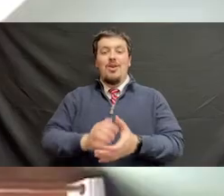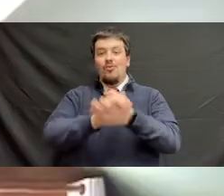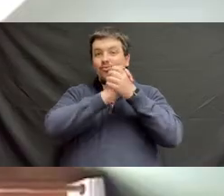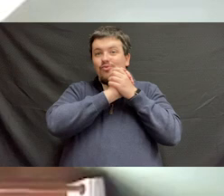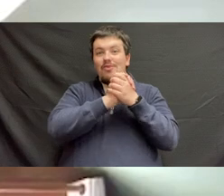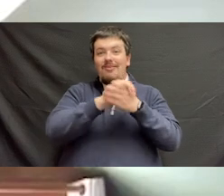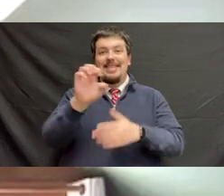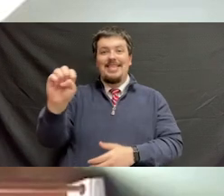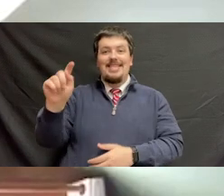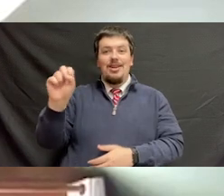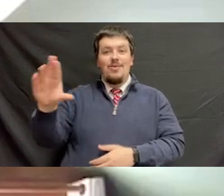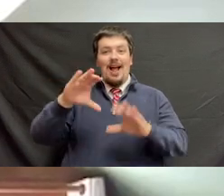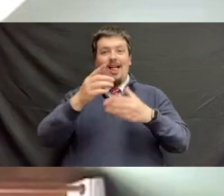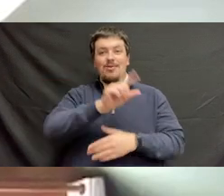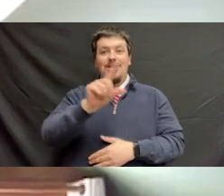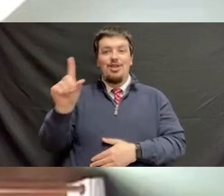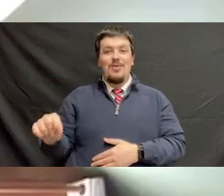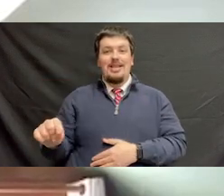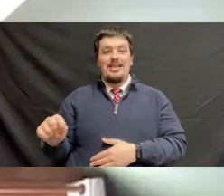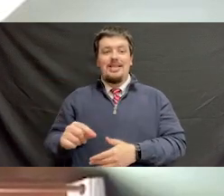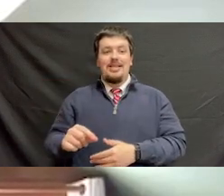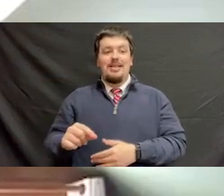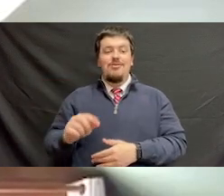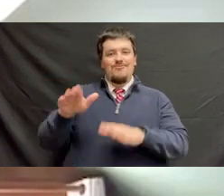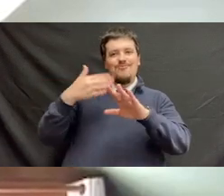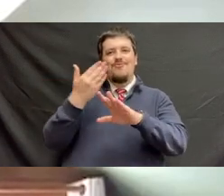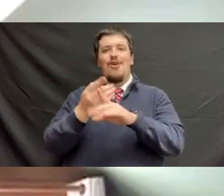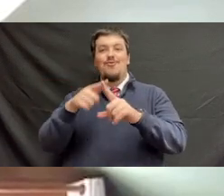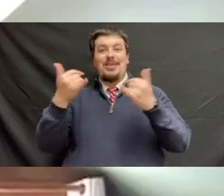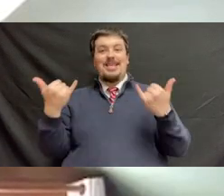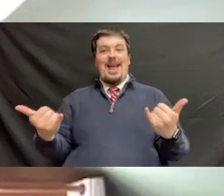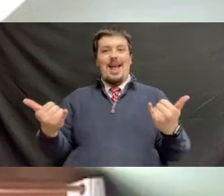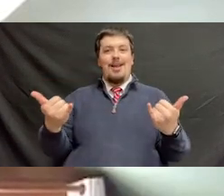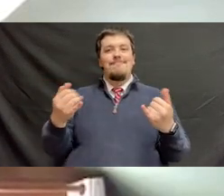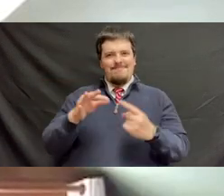Congratulations, ETSU class of 2020. Reaching this significant milestone,